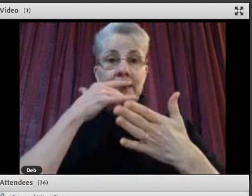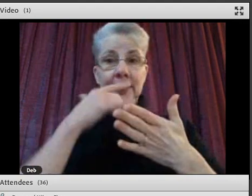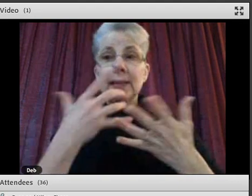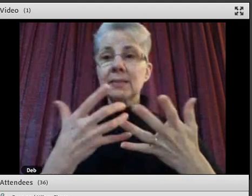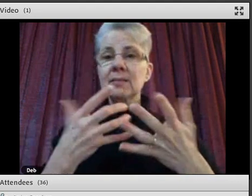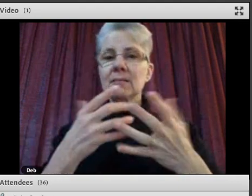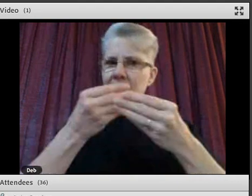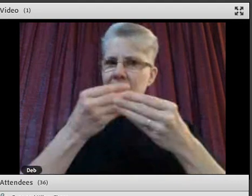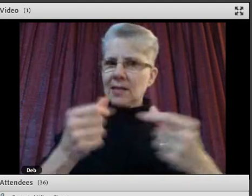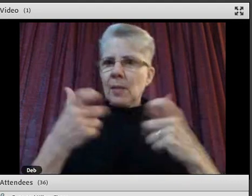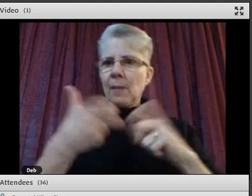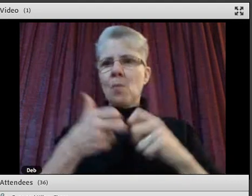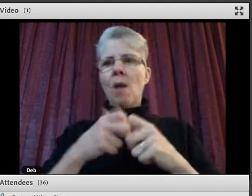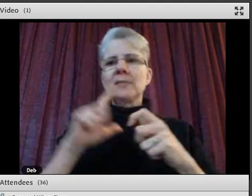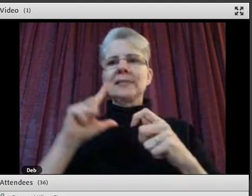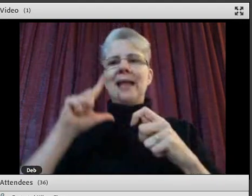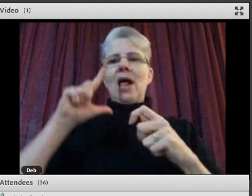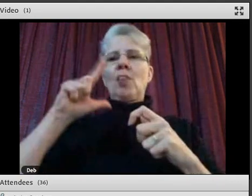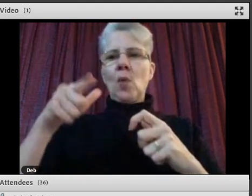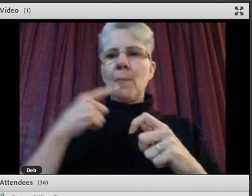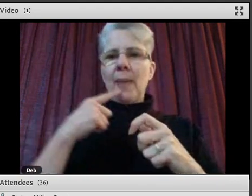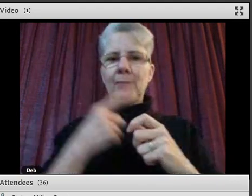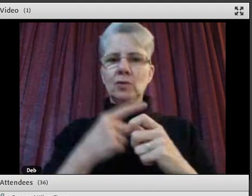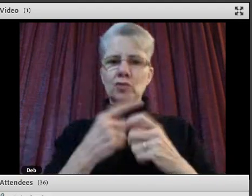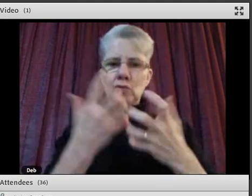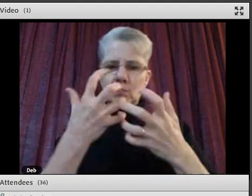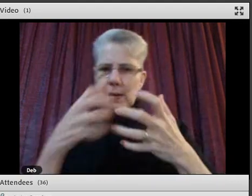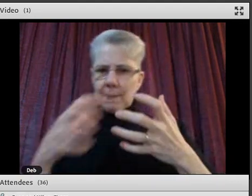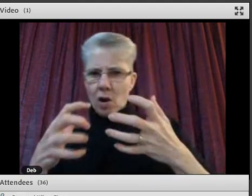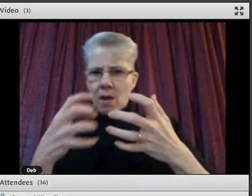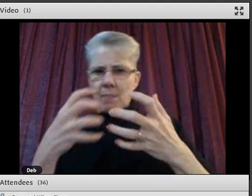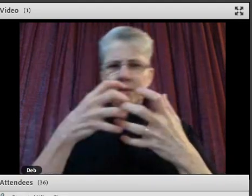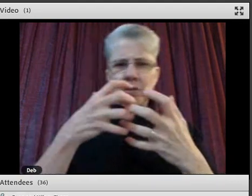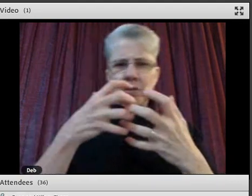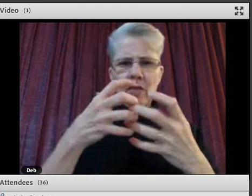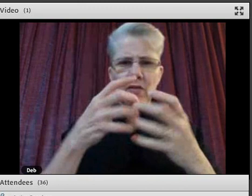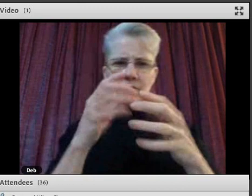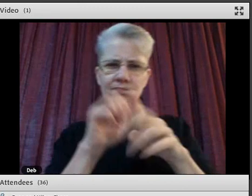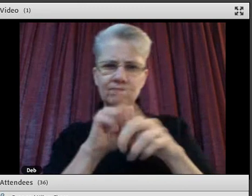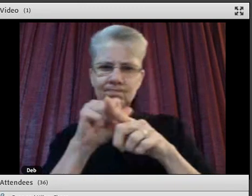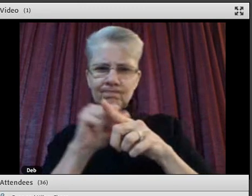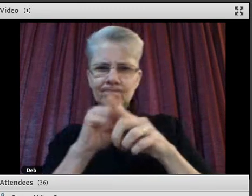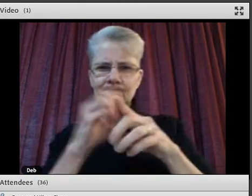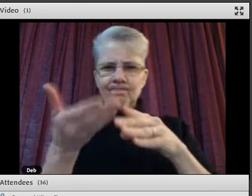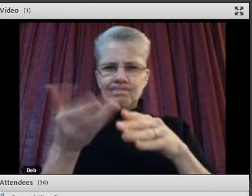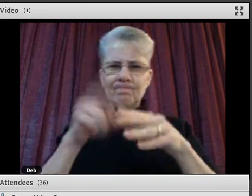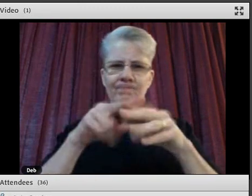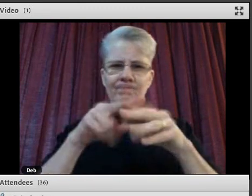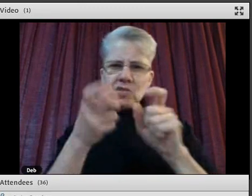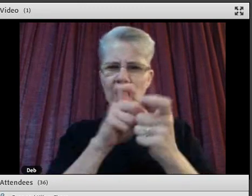solve big problems down the road, being able to break apart a big problem and then just put it into a coherent series of steps.